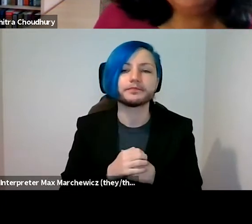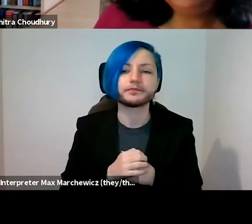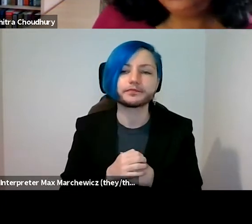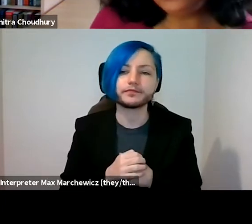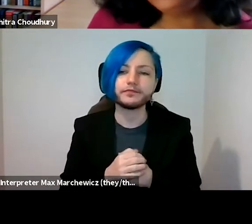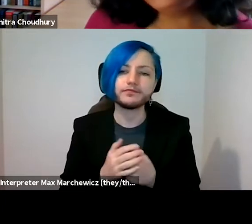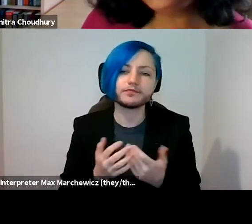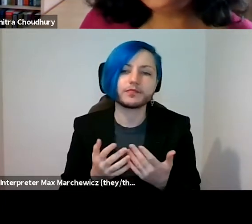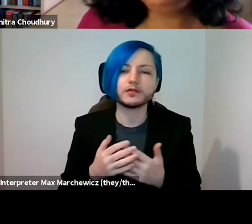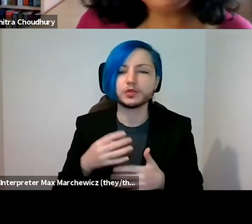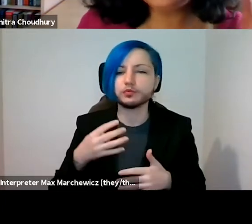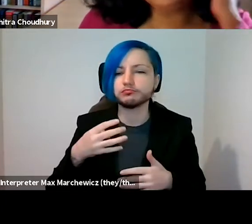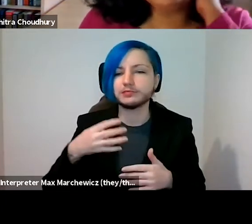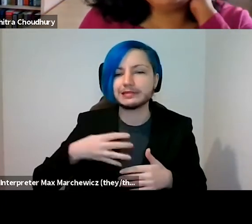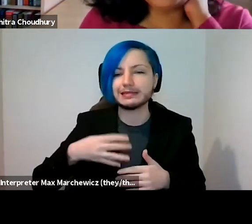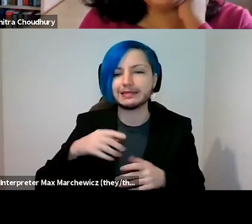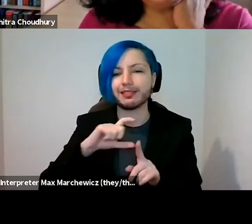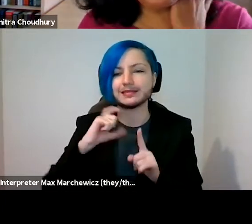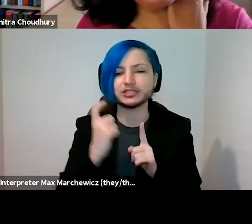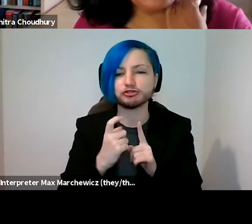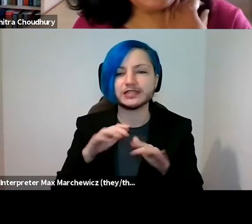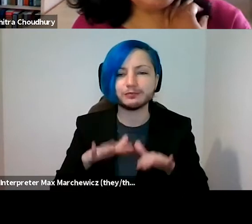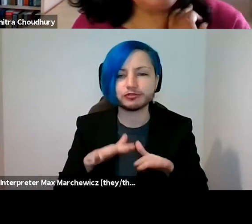in 19th century Britain when it was made.